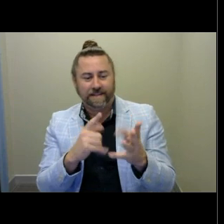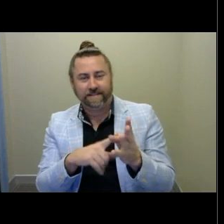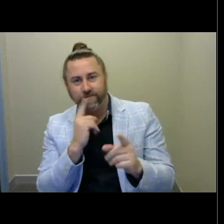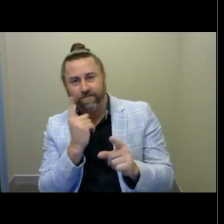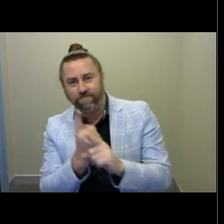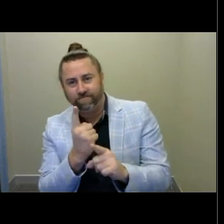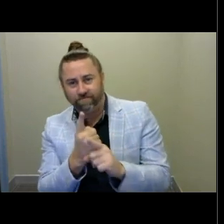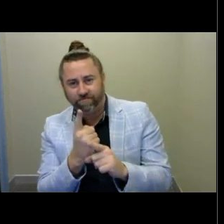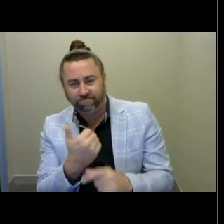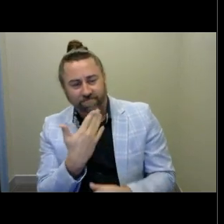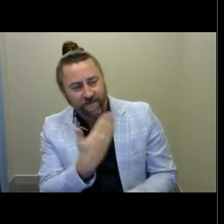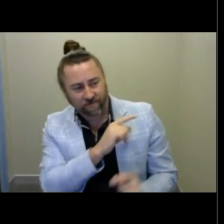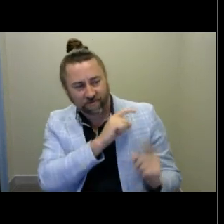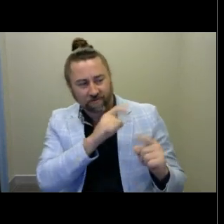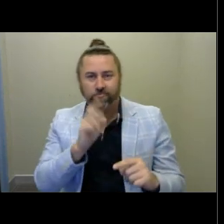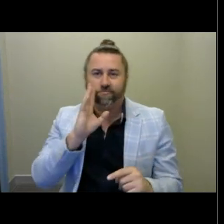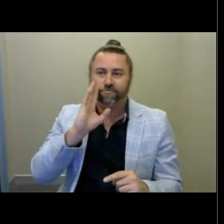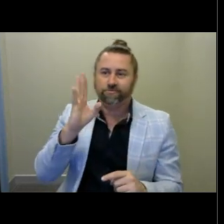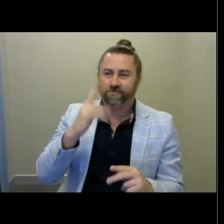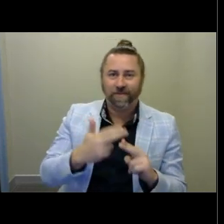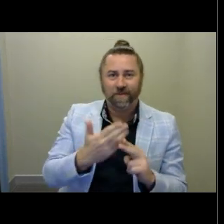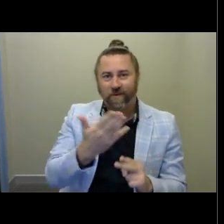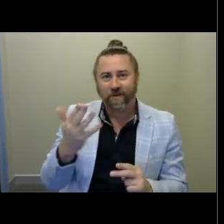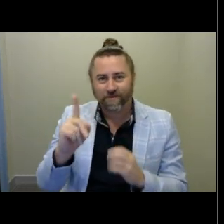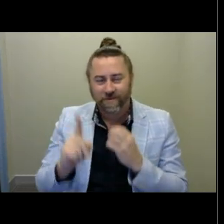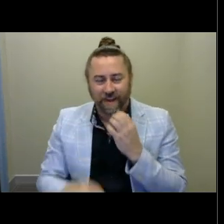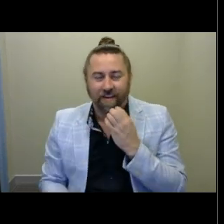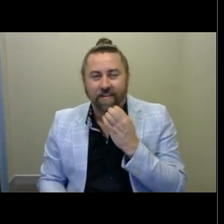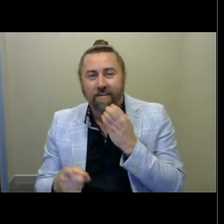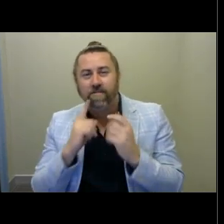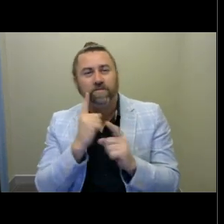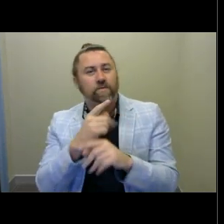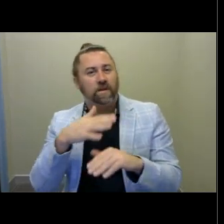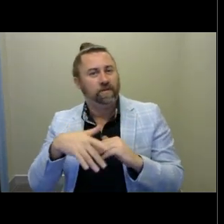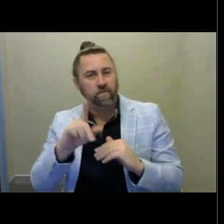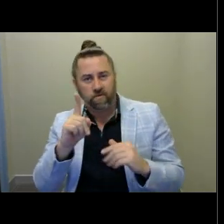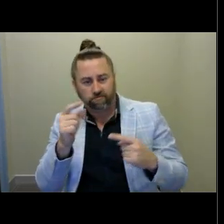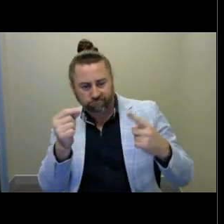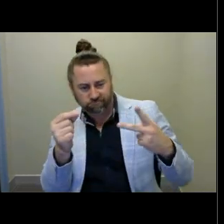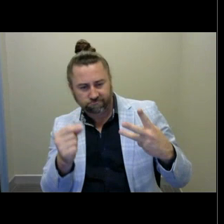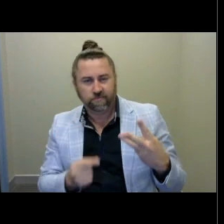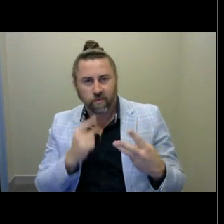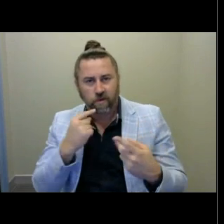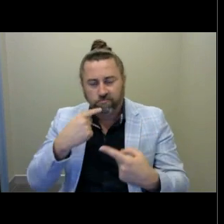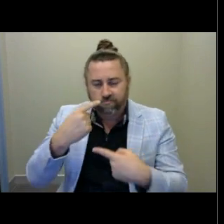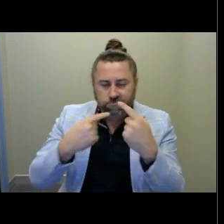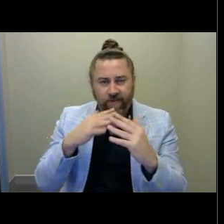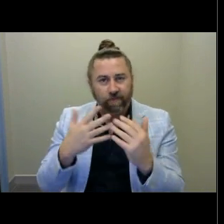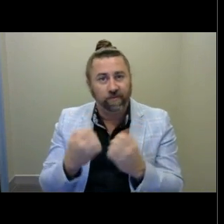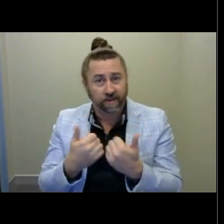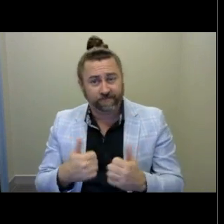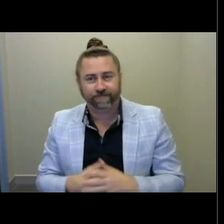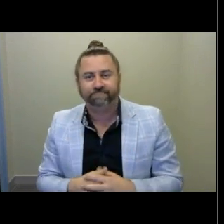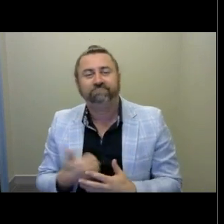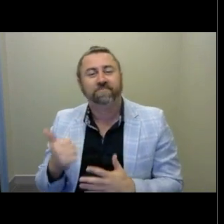I am going to let you talk about what you are going to cover and move through your presentation. Wonderful.